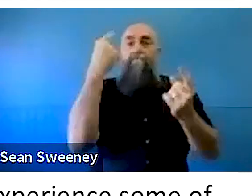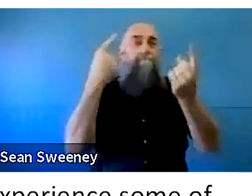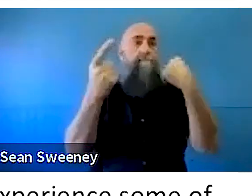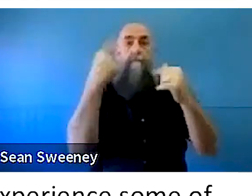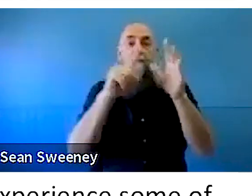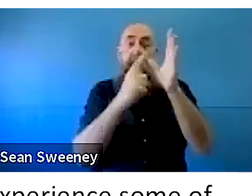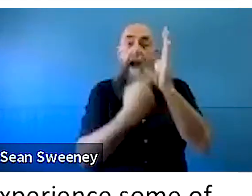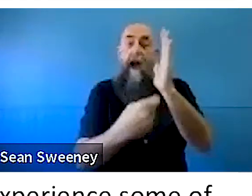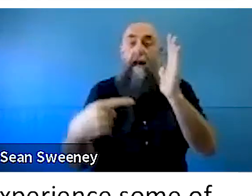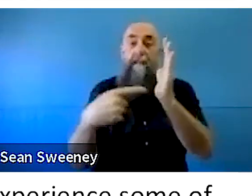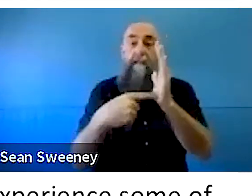disabled.